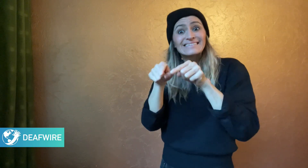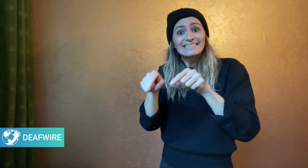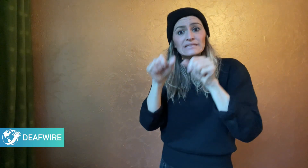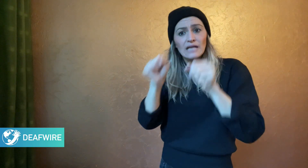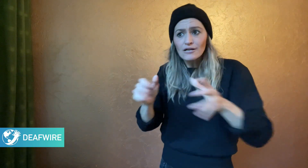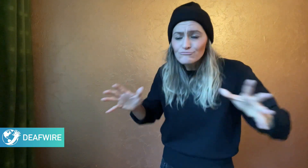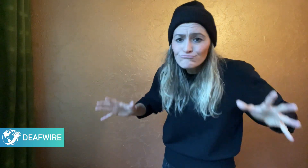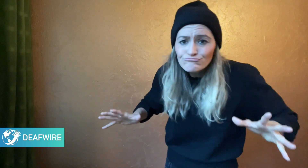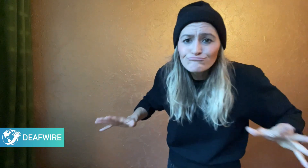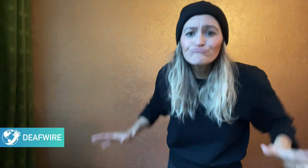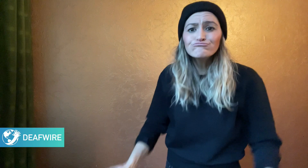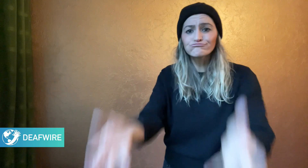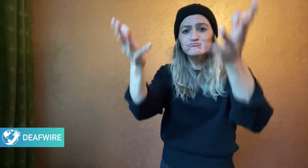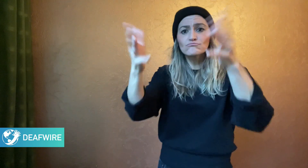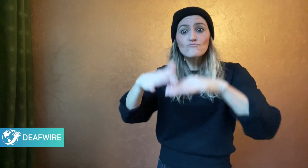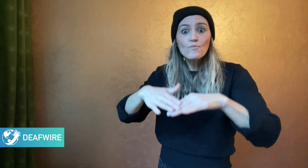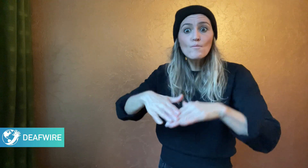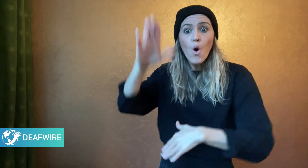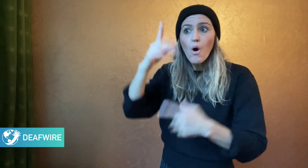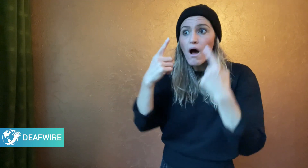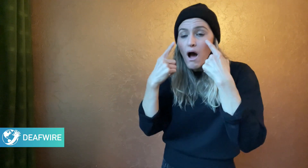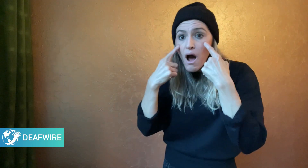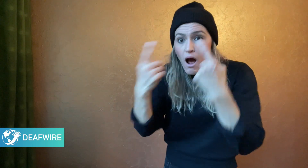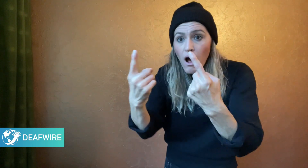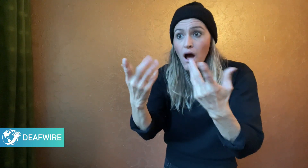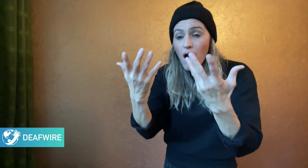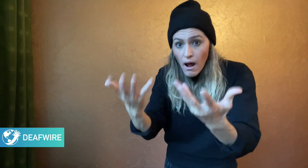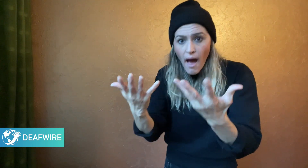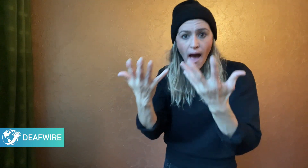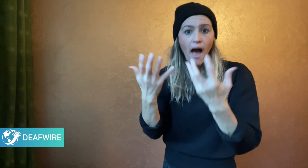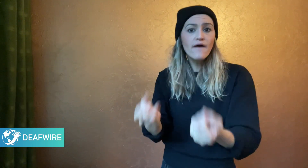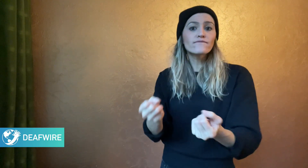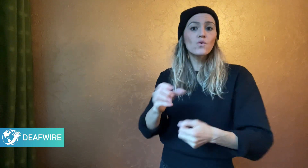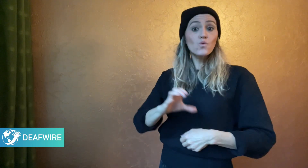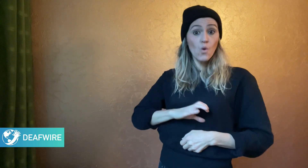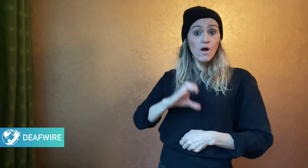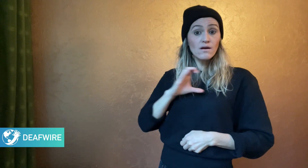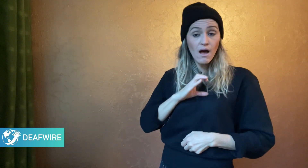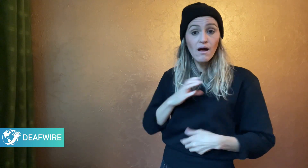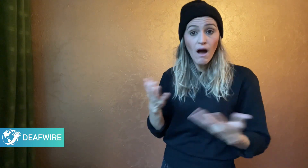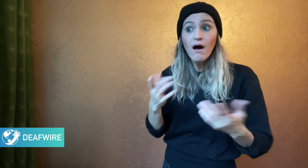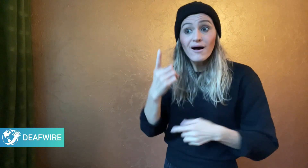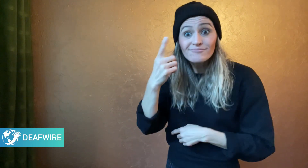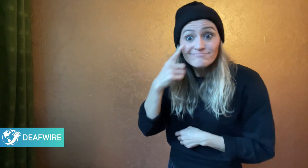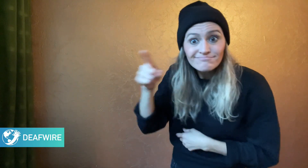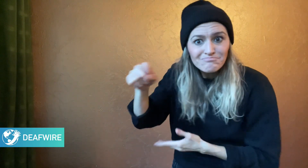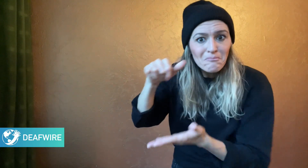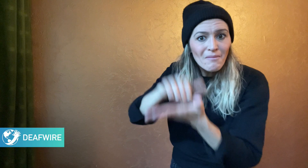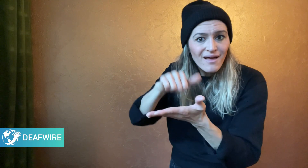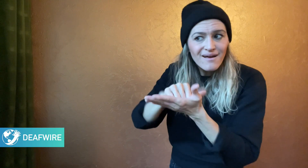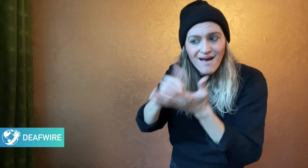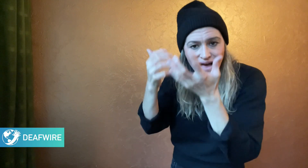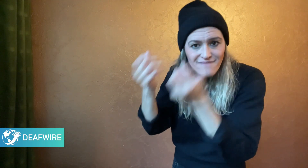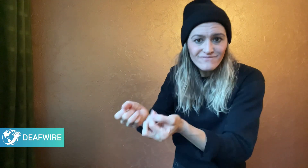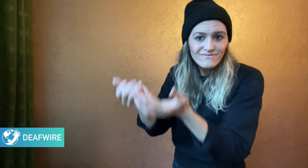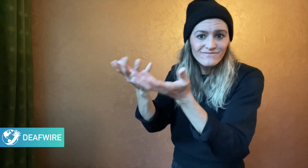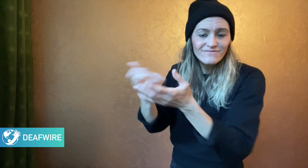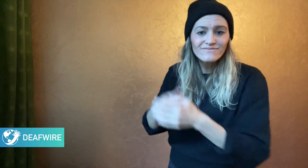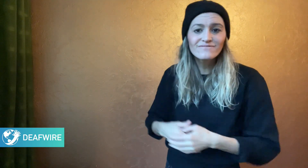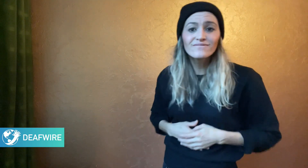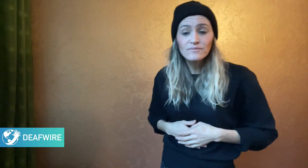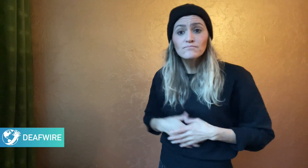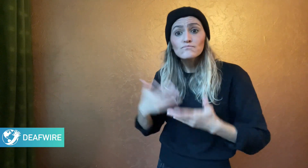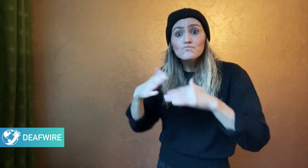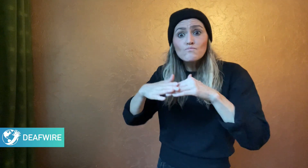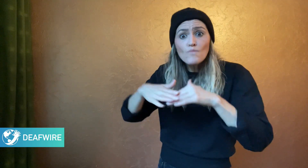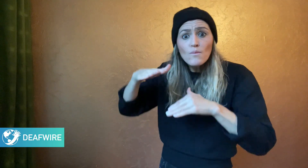visibility of CODAs in the media. The more people that